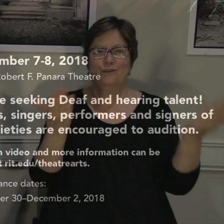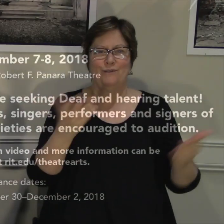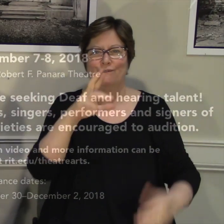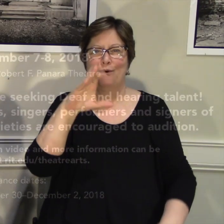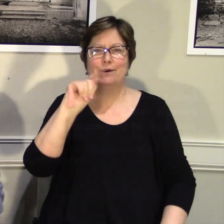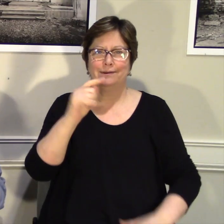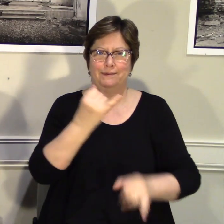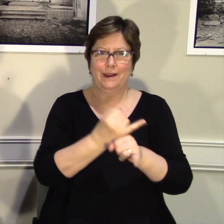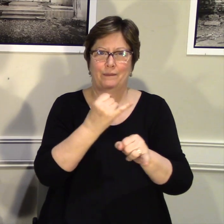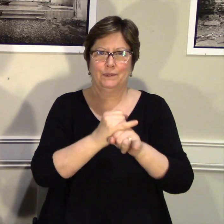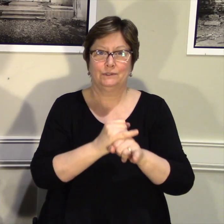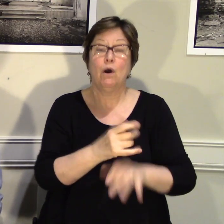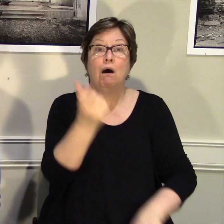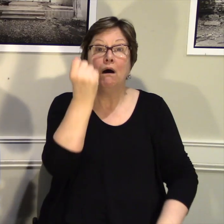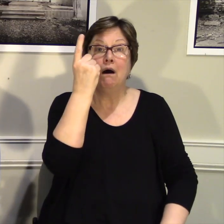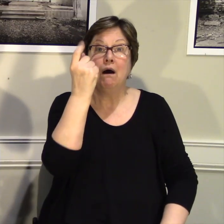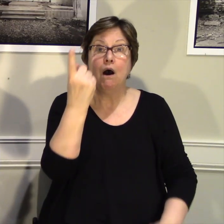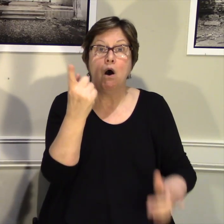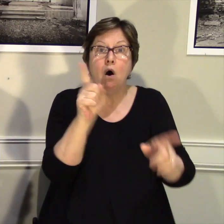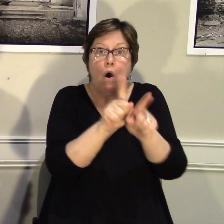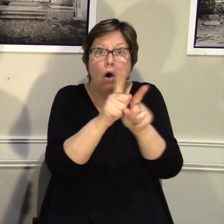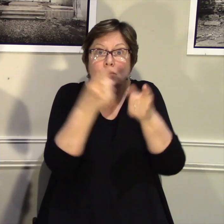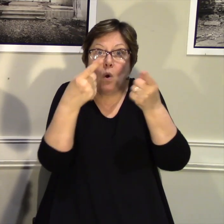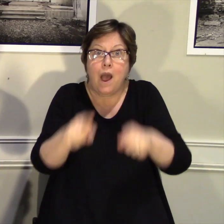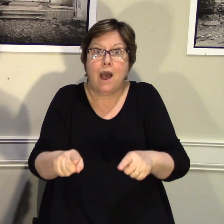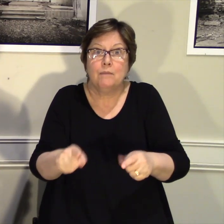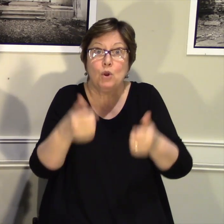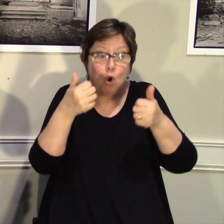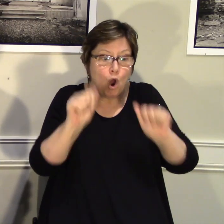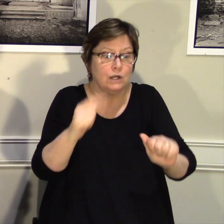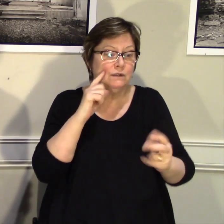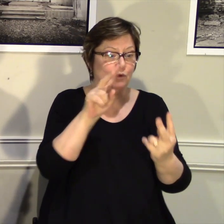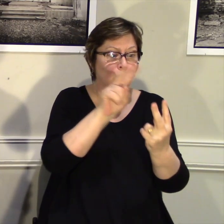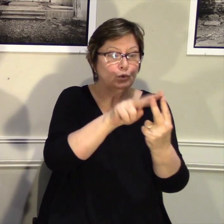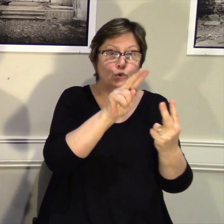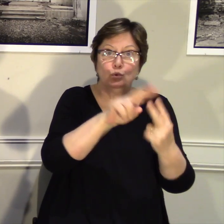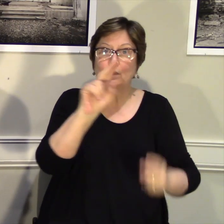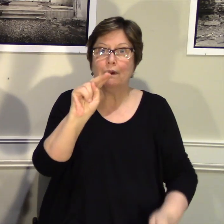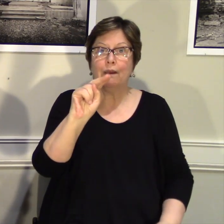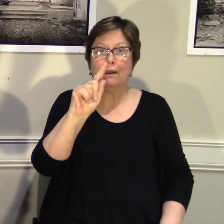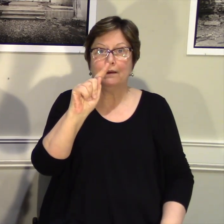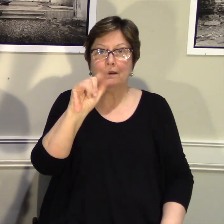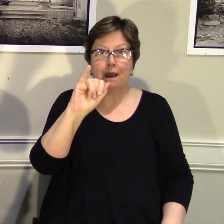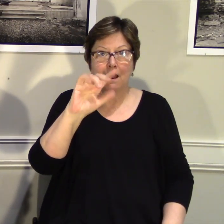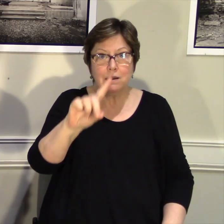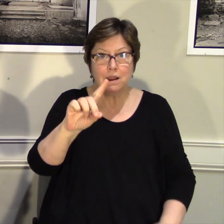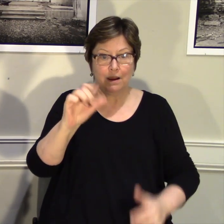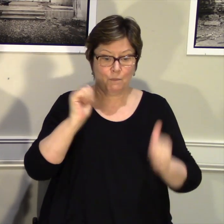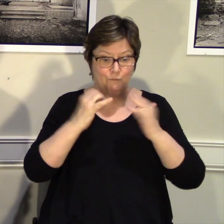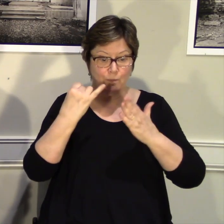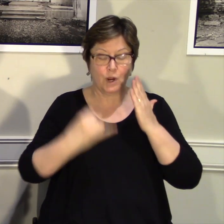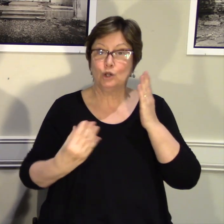Also taking place our auditions for two NTID Performing Arts spring productions.